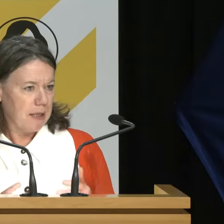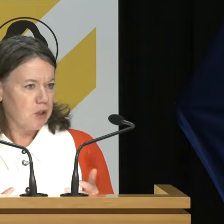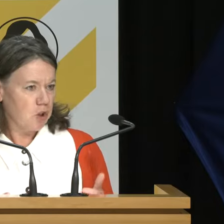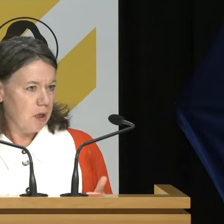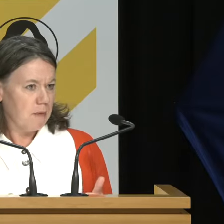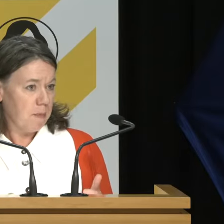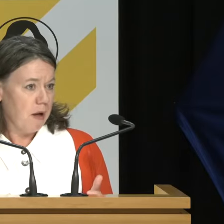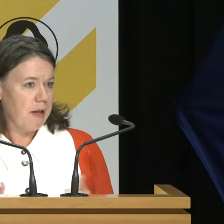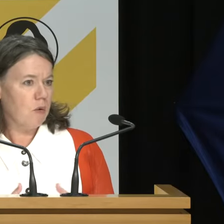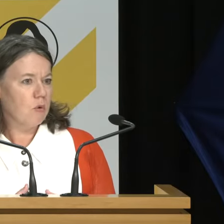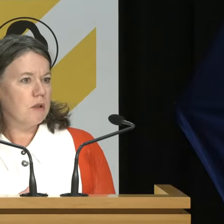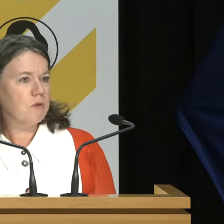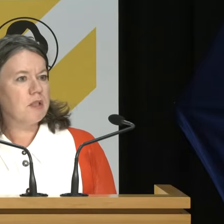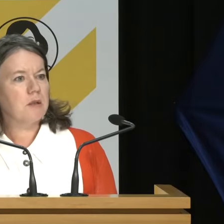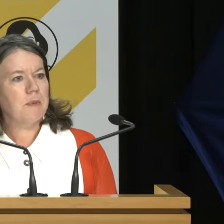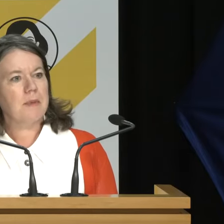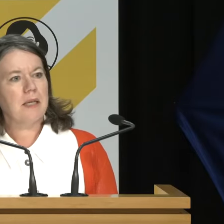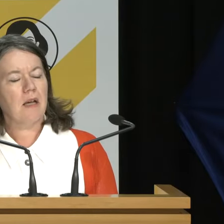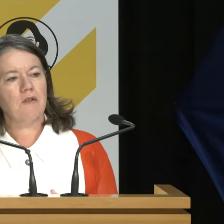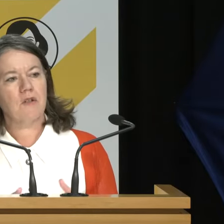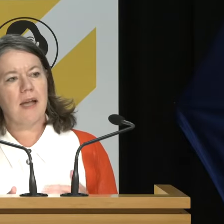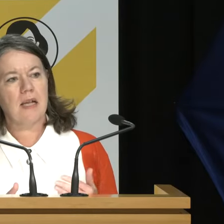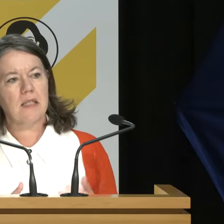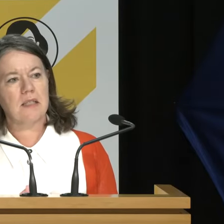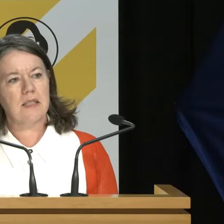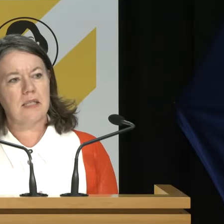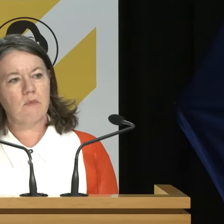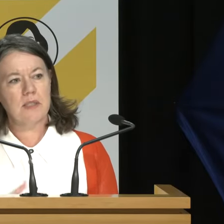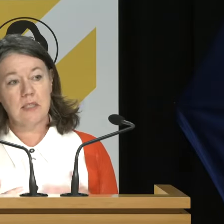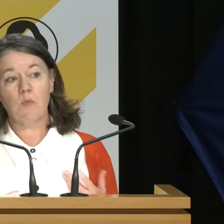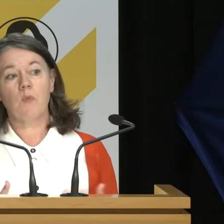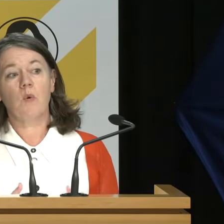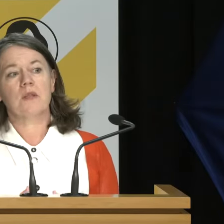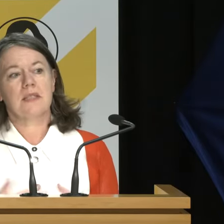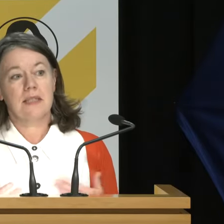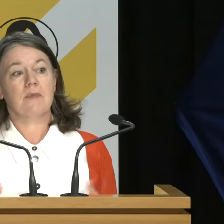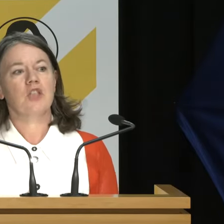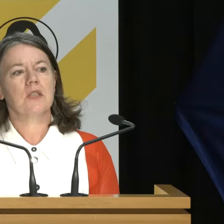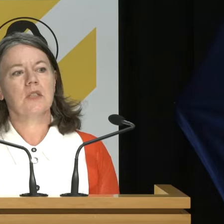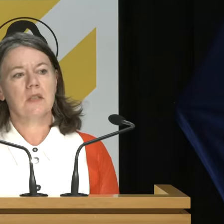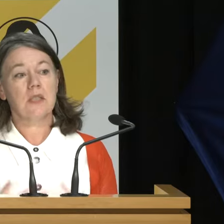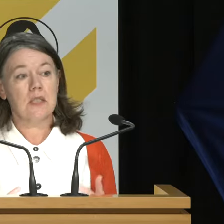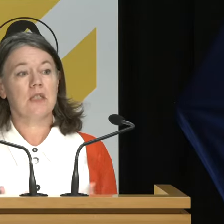I don't have any more deta.